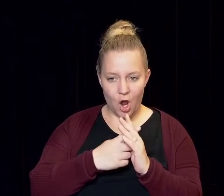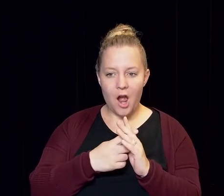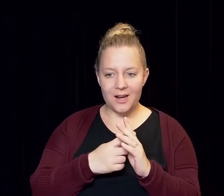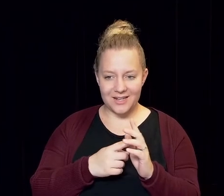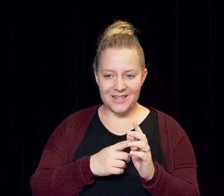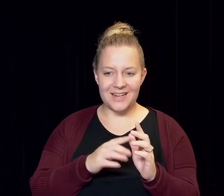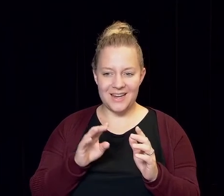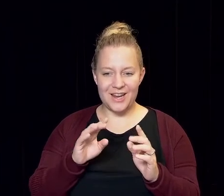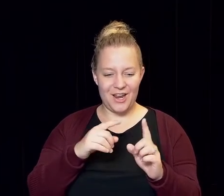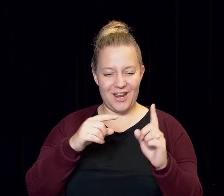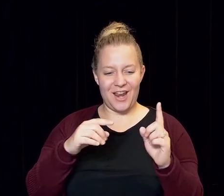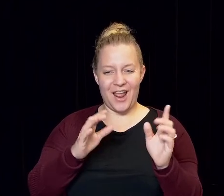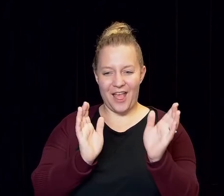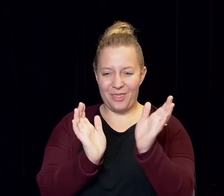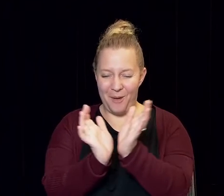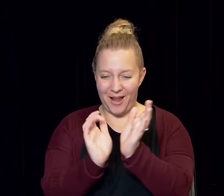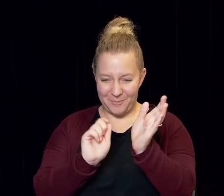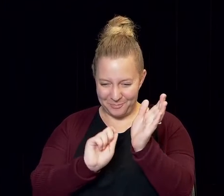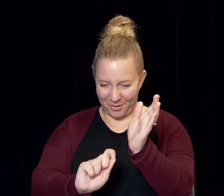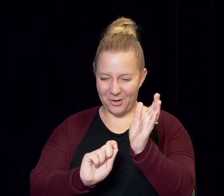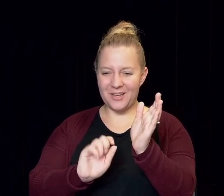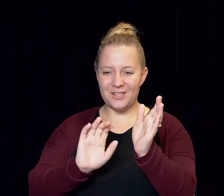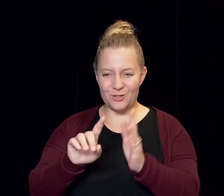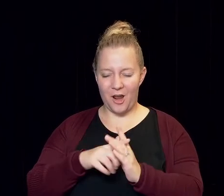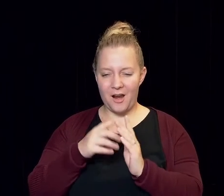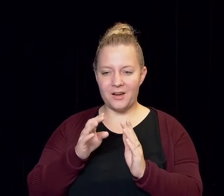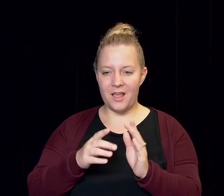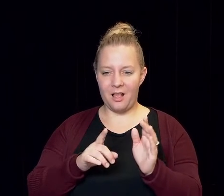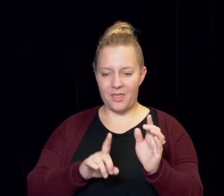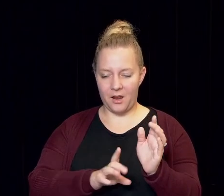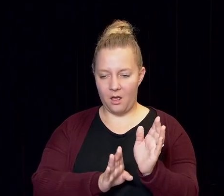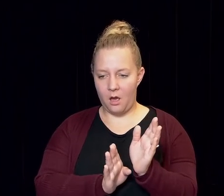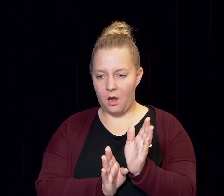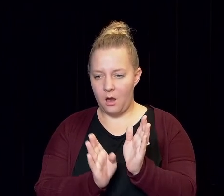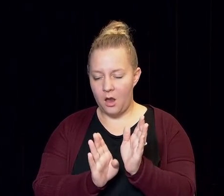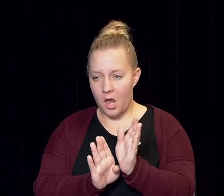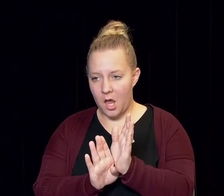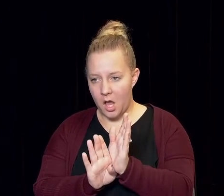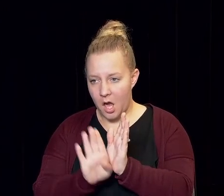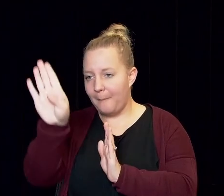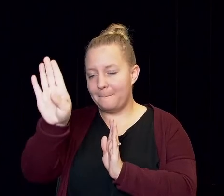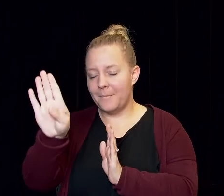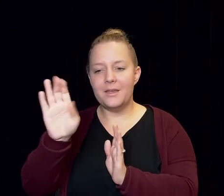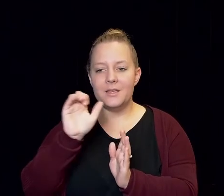go up like this and so it's not going to be linear. And again, this is just combining this lesson with